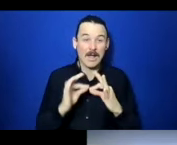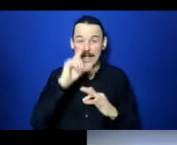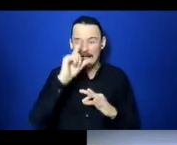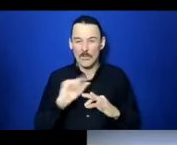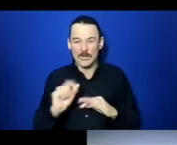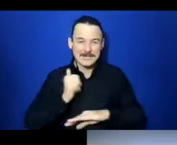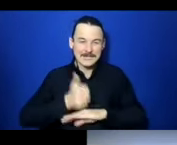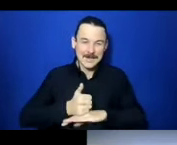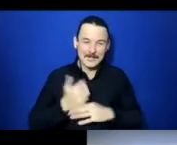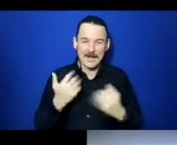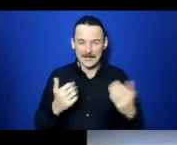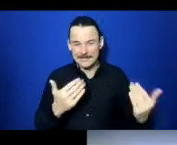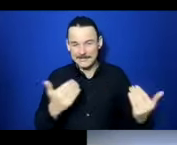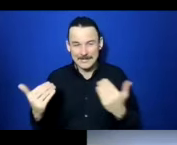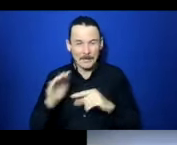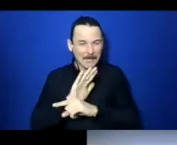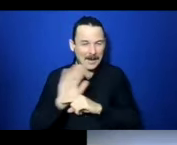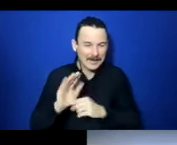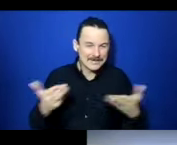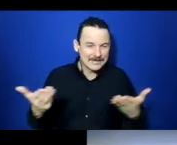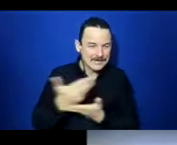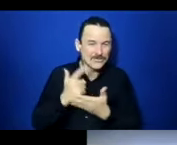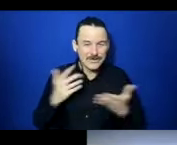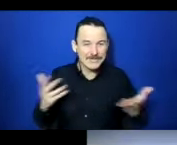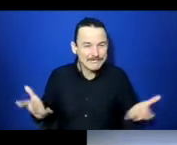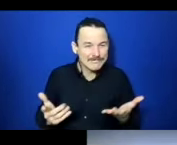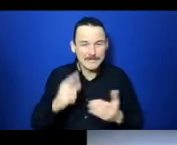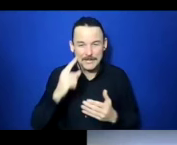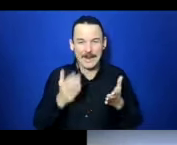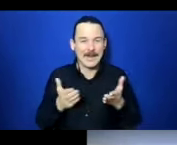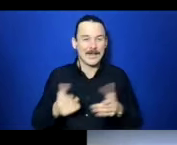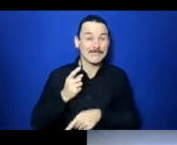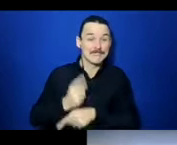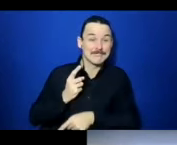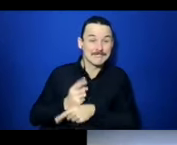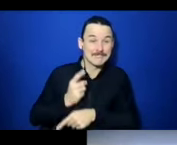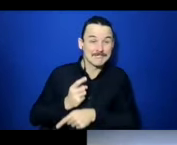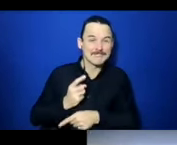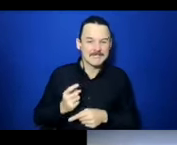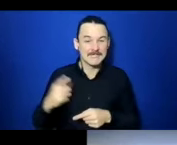get people talking, because at the end of the day we don't know what we don't know.